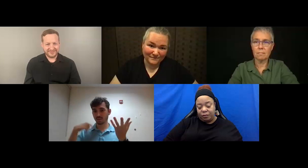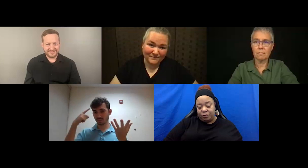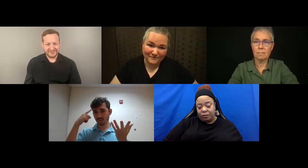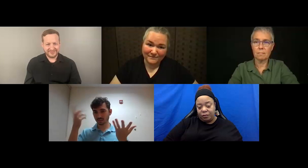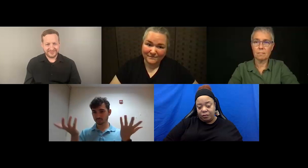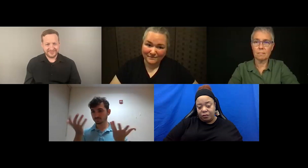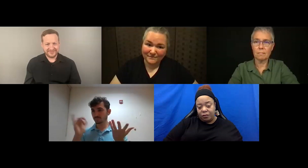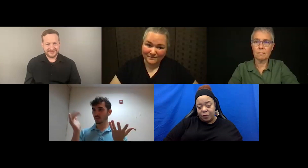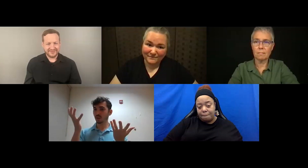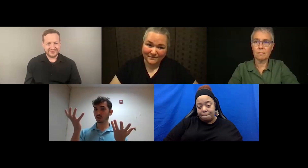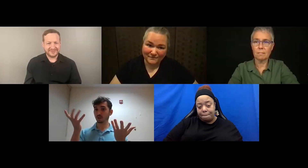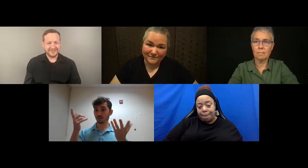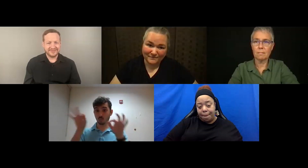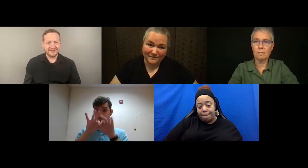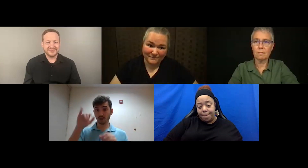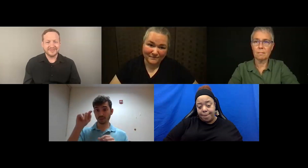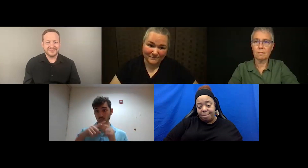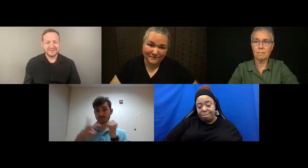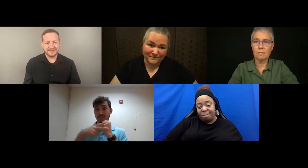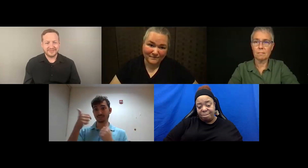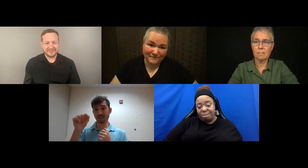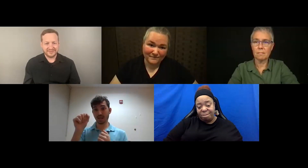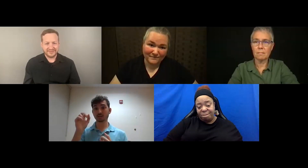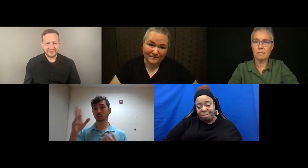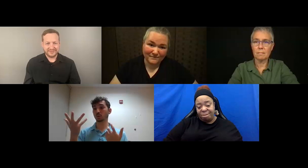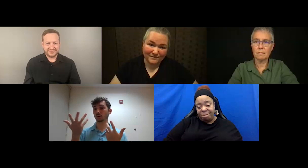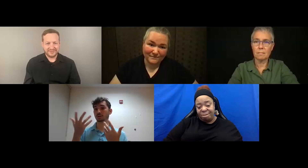not having to pay so much. And it will be better for the environment.